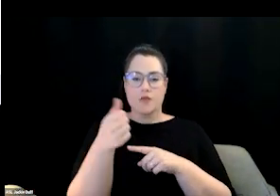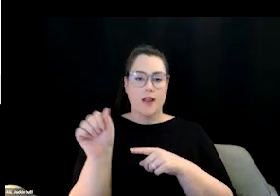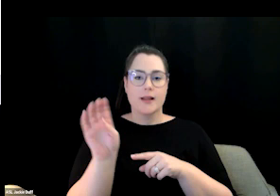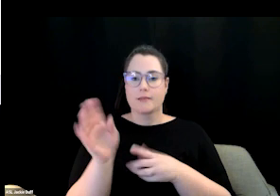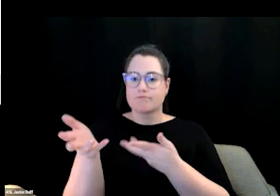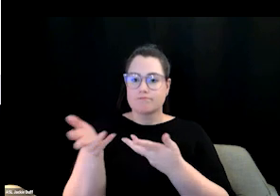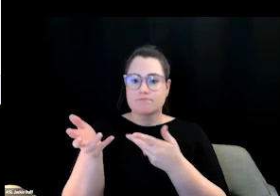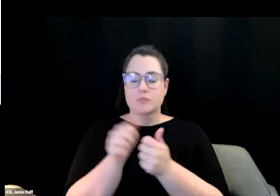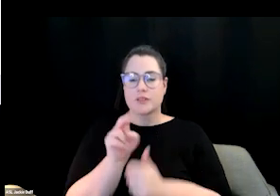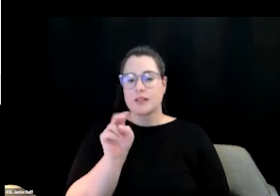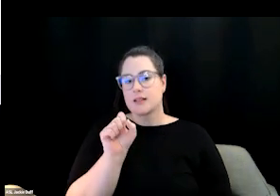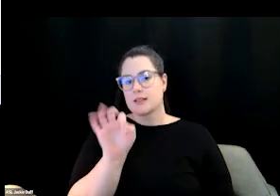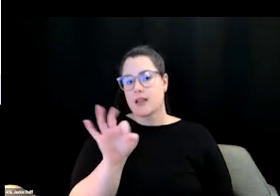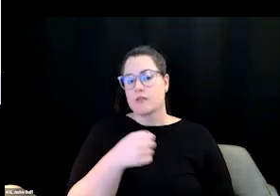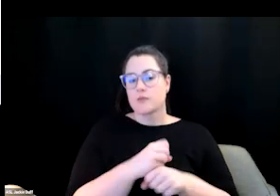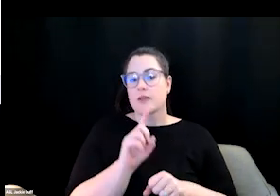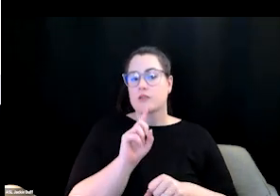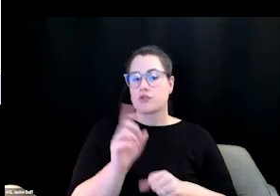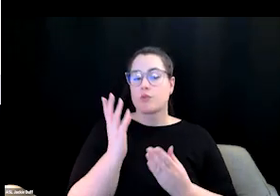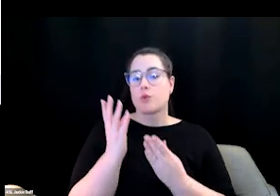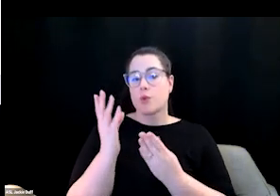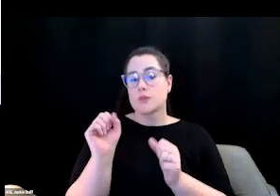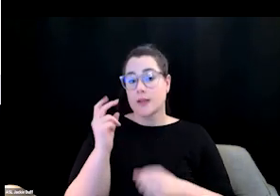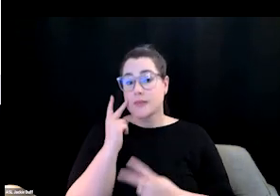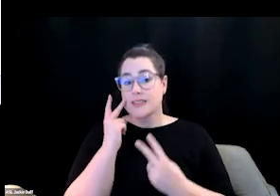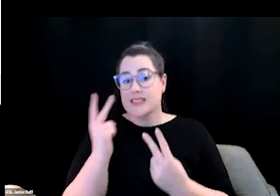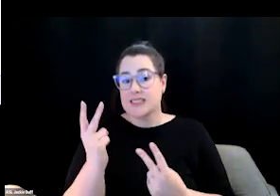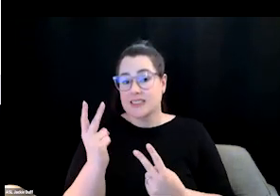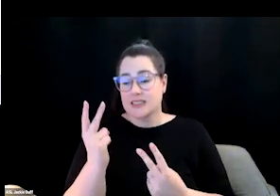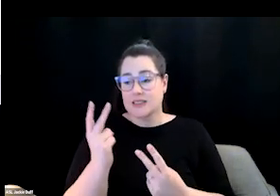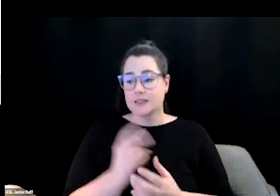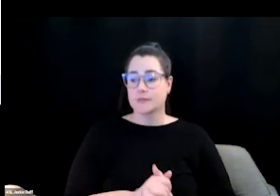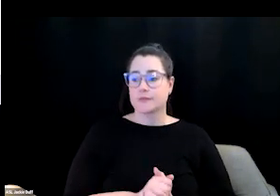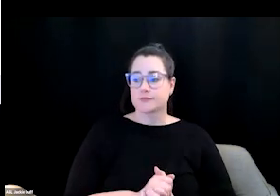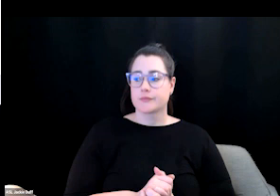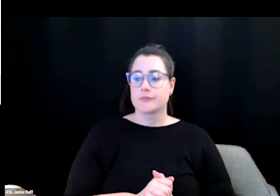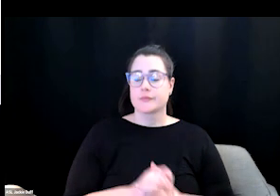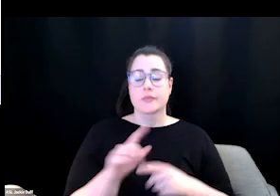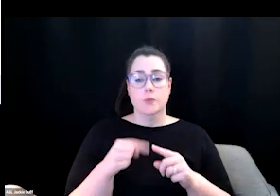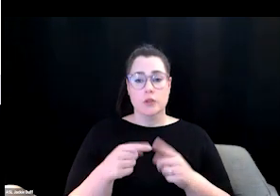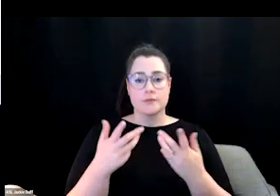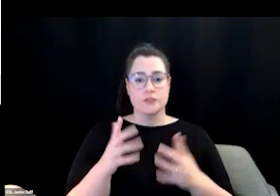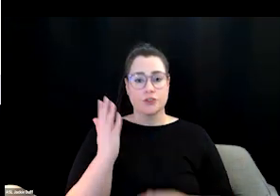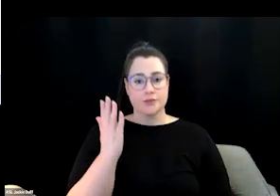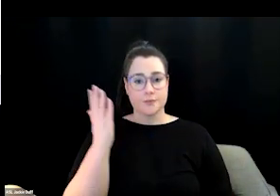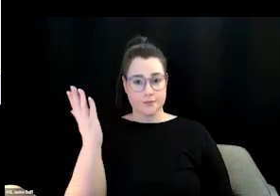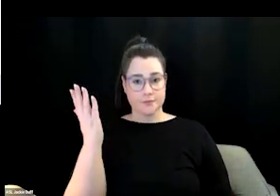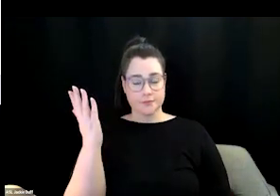to make sure the proposal can be seen. So when you submit a proposal in Research.gov or in Grants.gov,